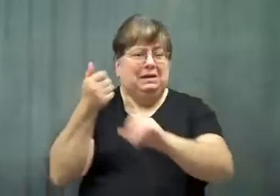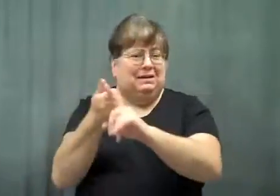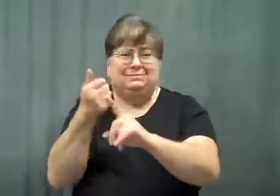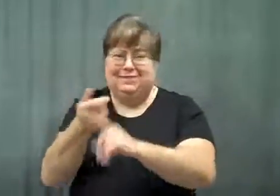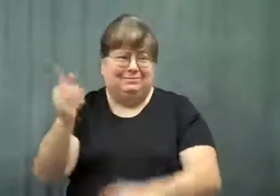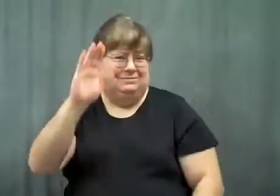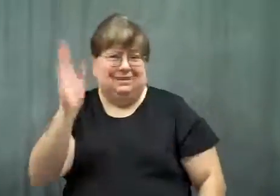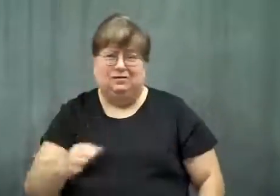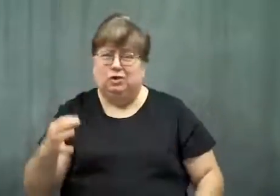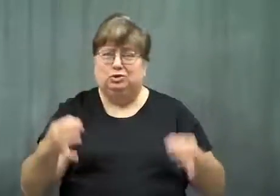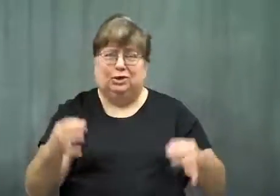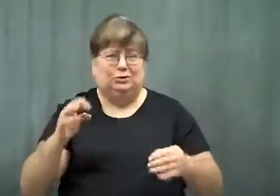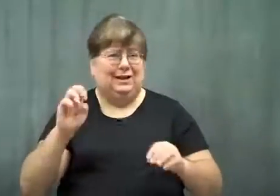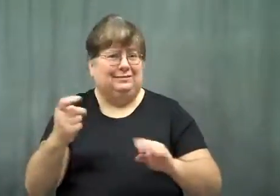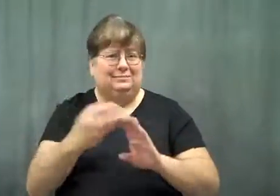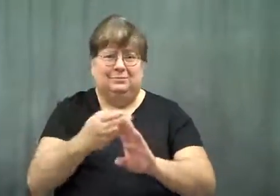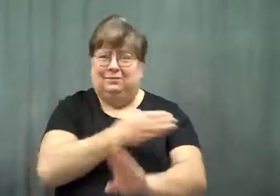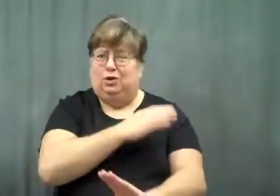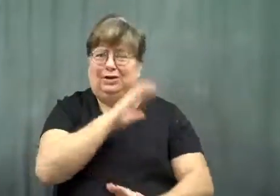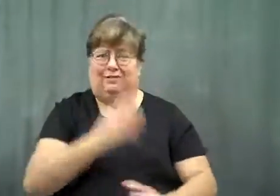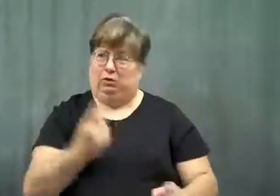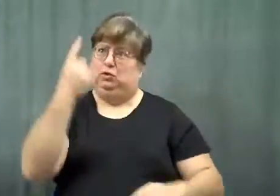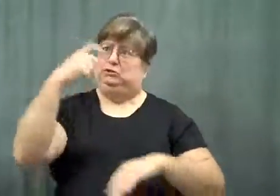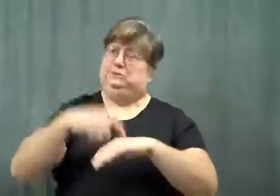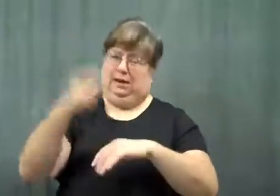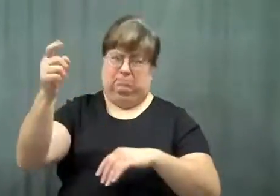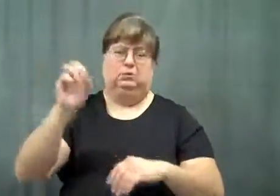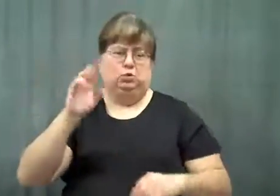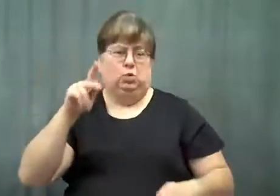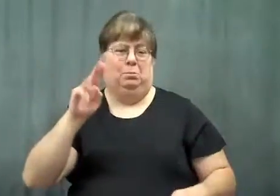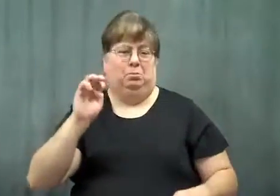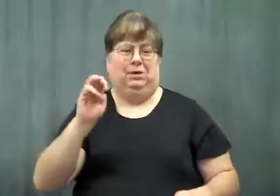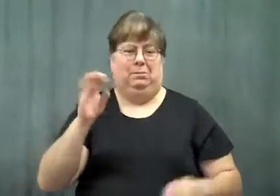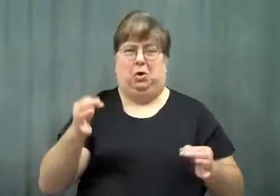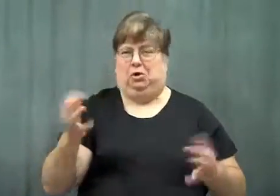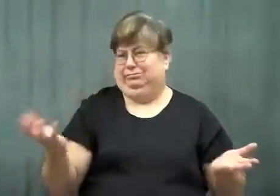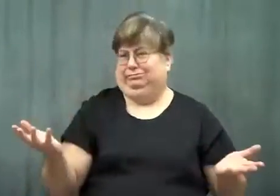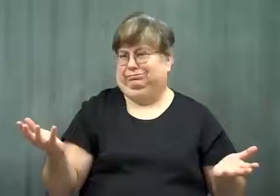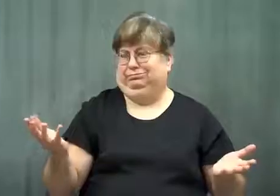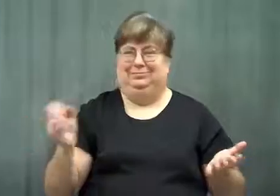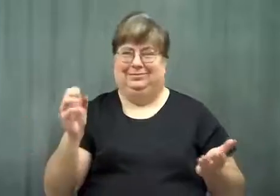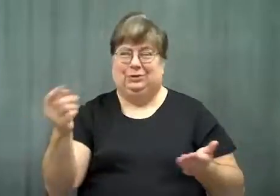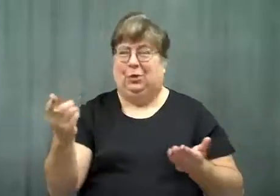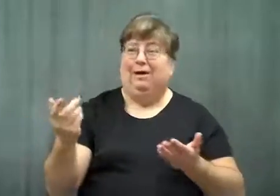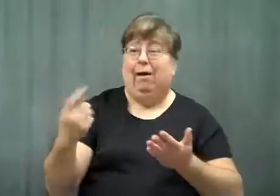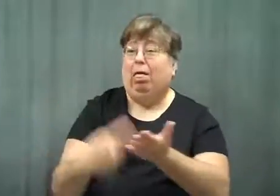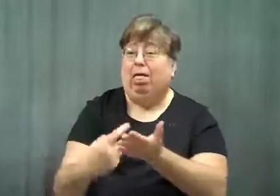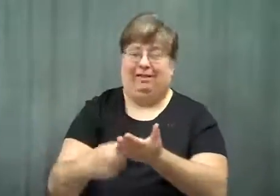had never been a judge before being appointed to the Supreme Court. So that objection didn't hold water.